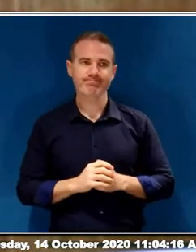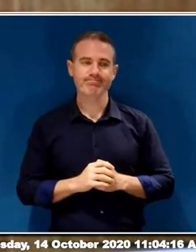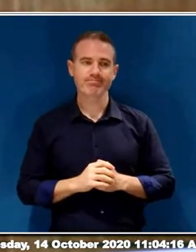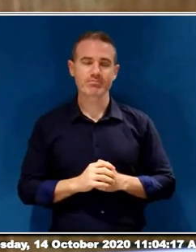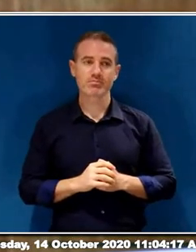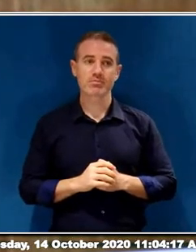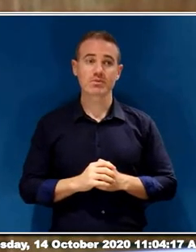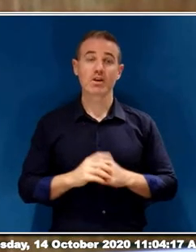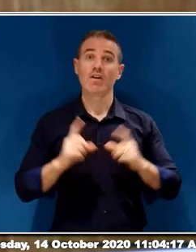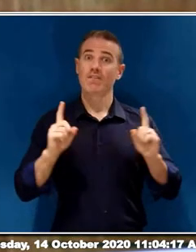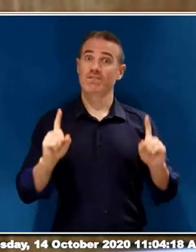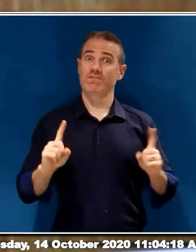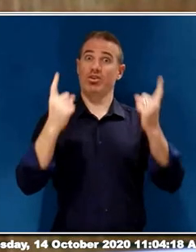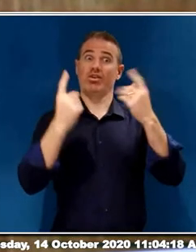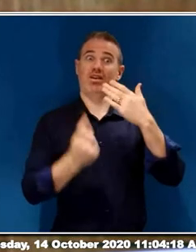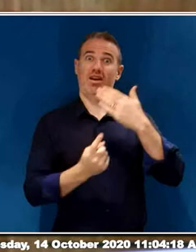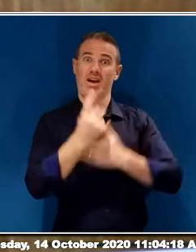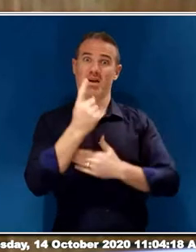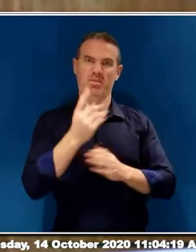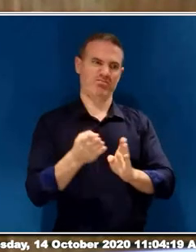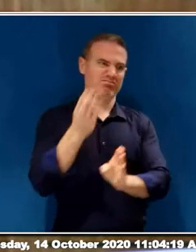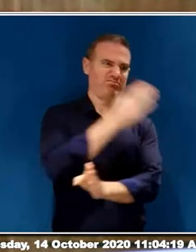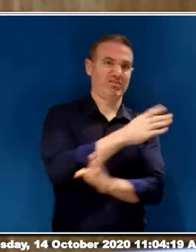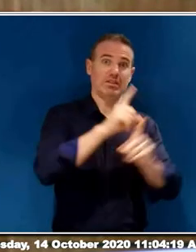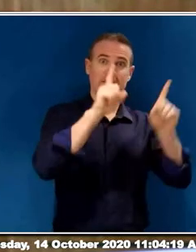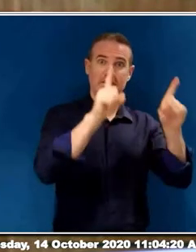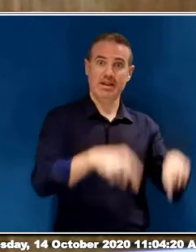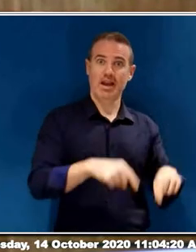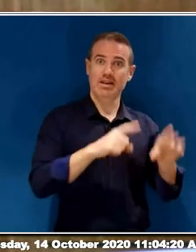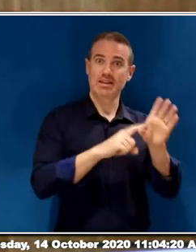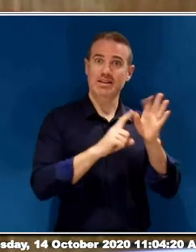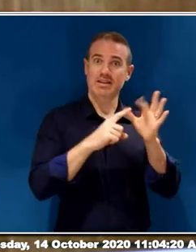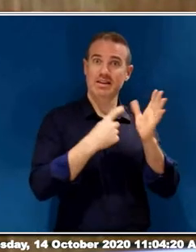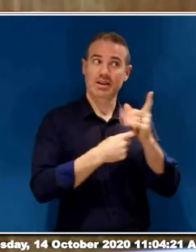year, I thought that that was probably fair and reasonable to begin with,